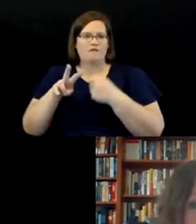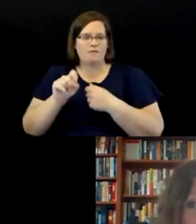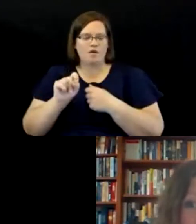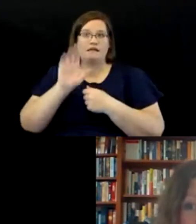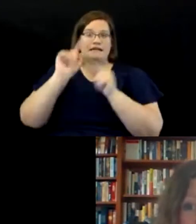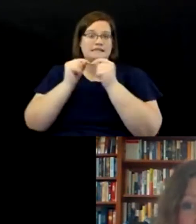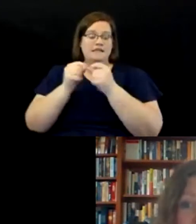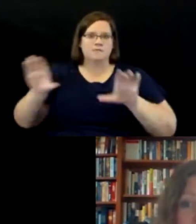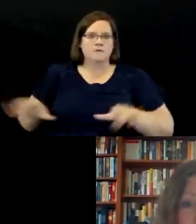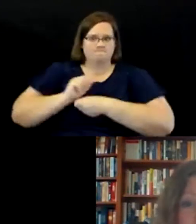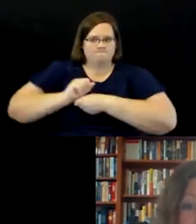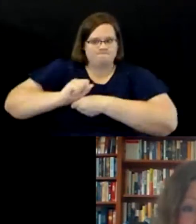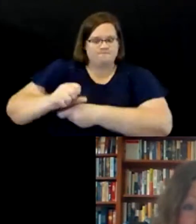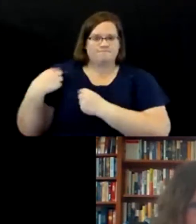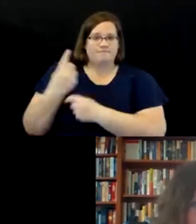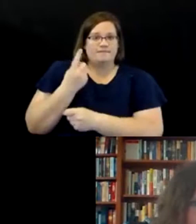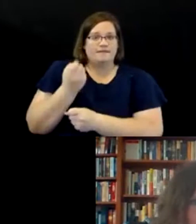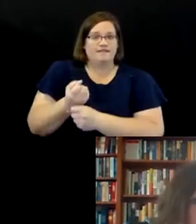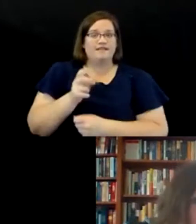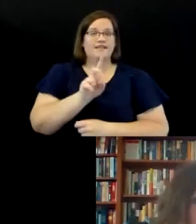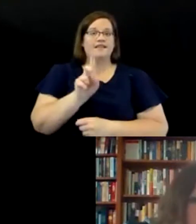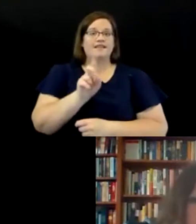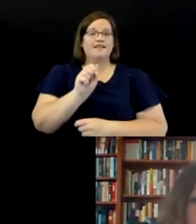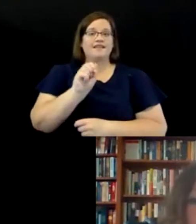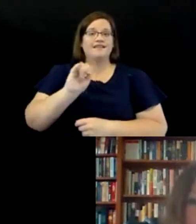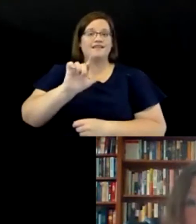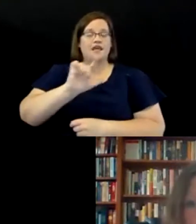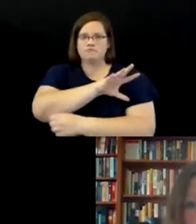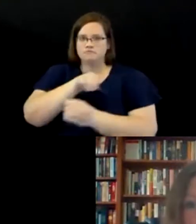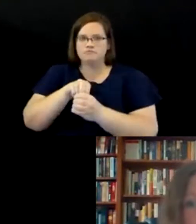past year. We've been an active participant in Vermont's COVID-19